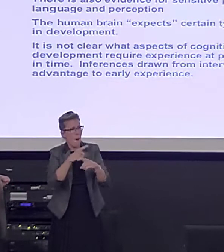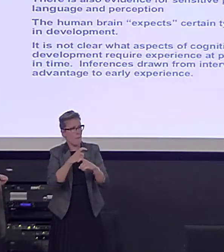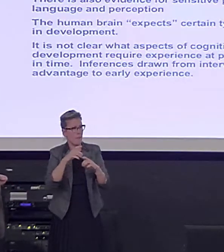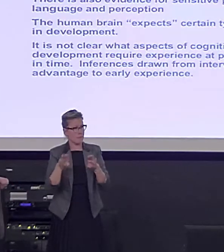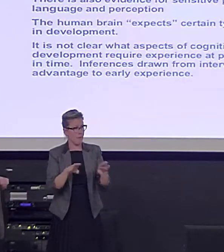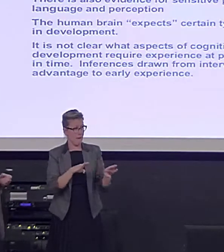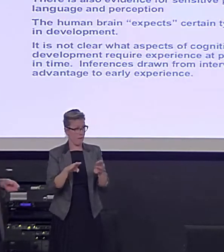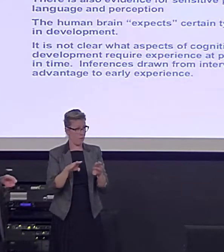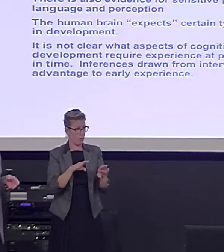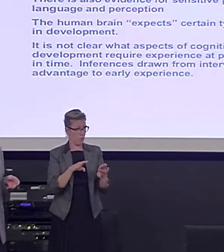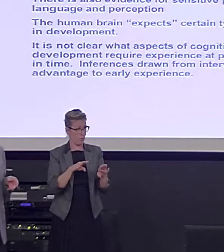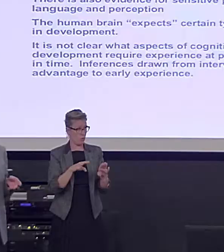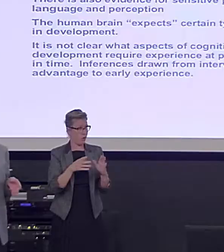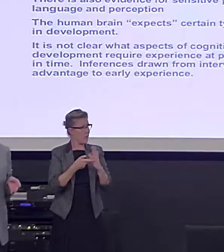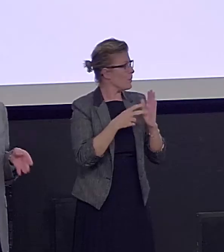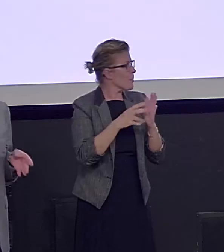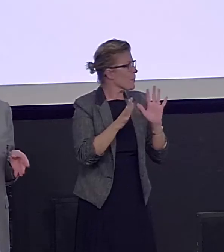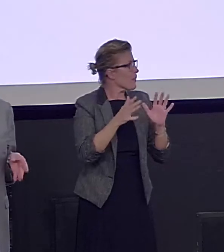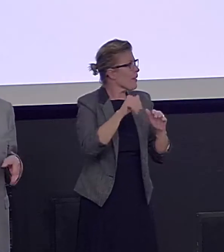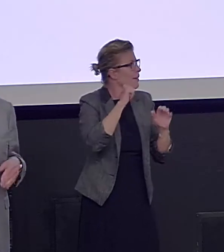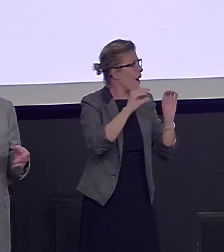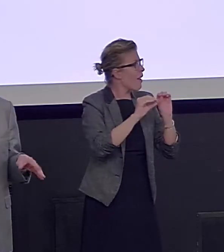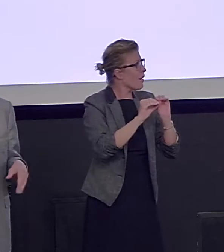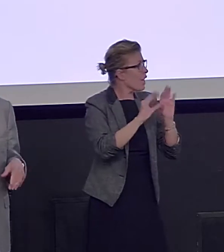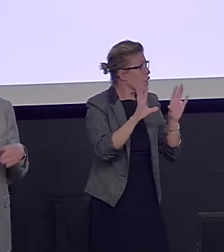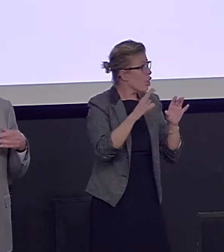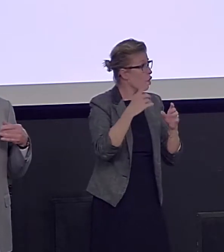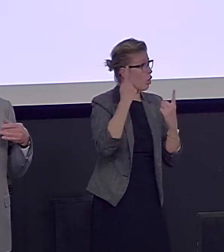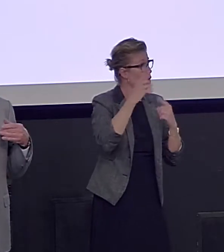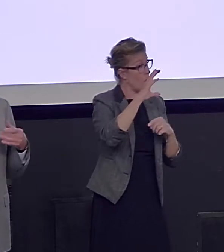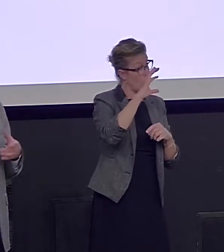And so it's not clear whether or not cognitive or social,